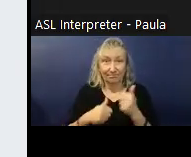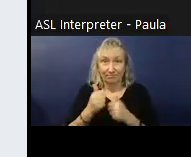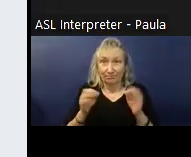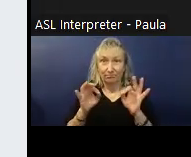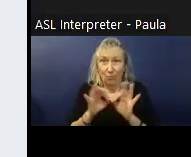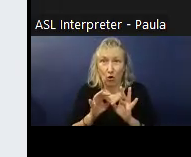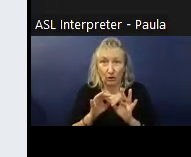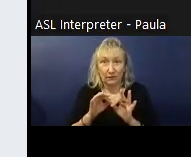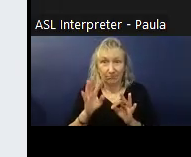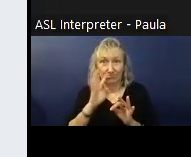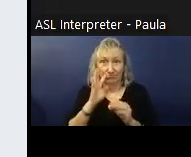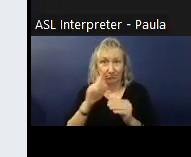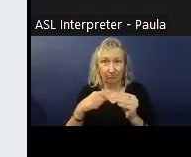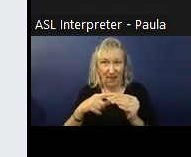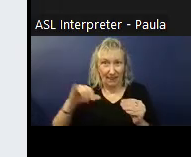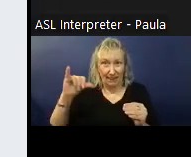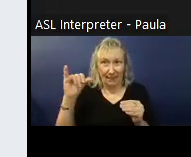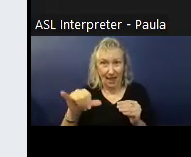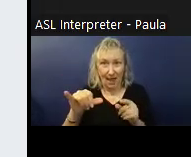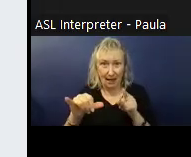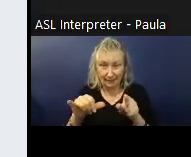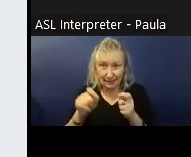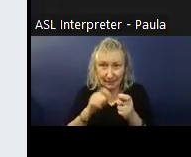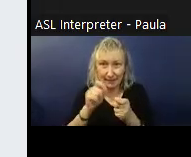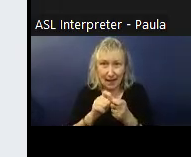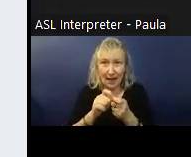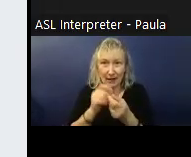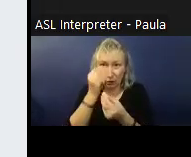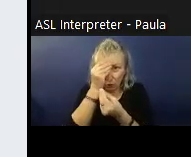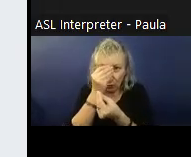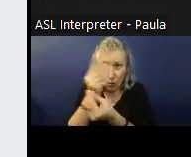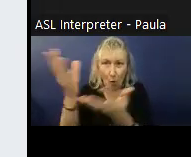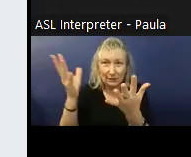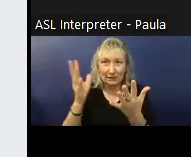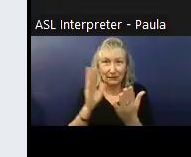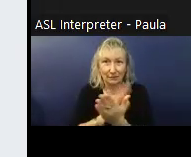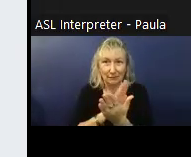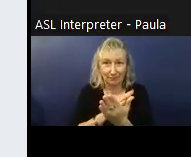communicate in the rack is around that notice that workers have the right to